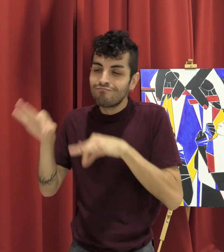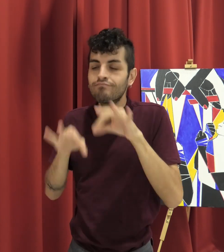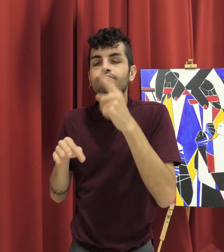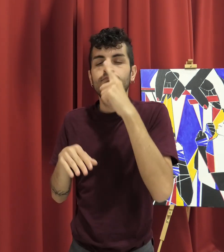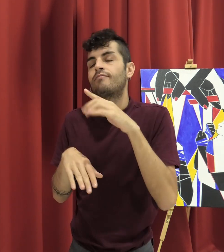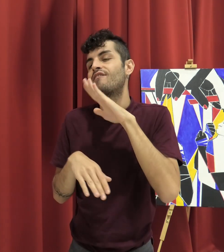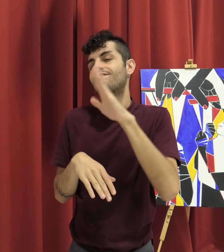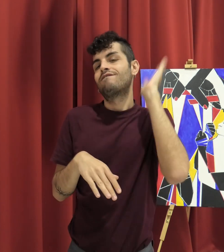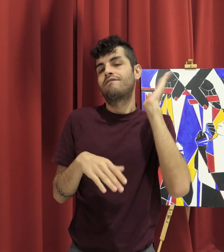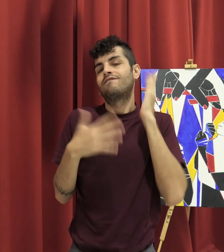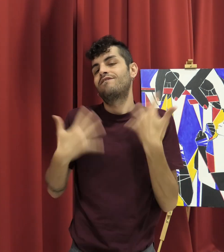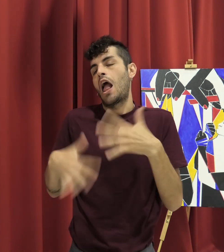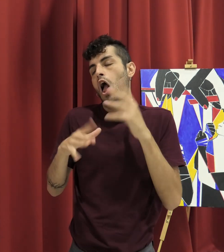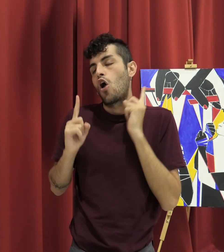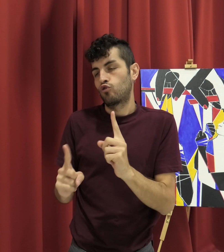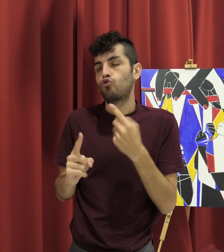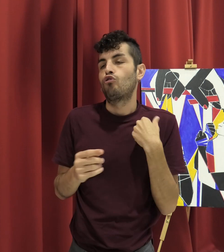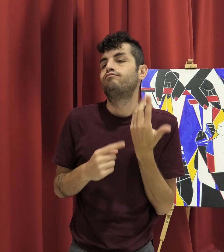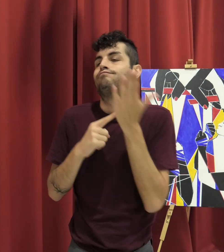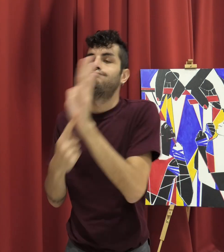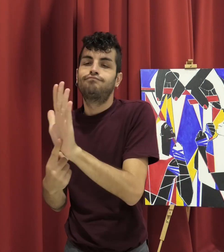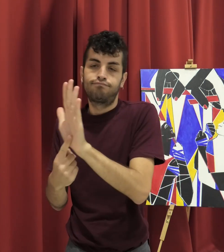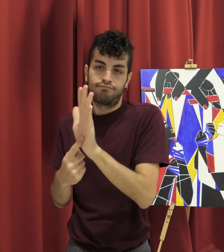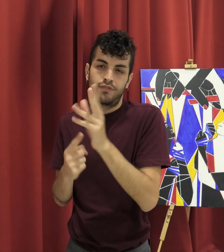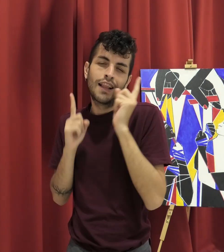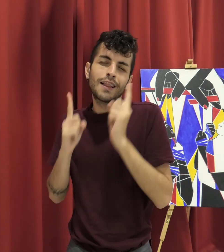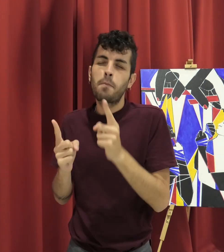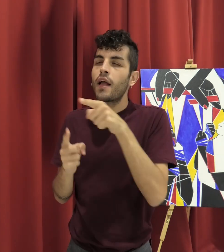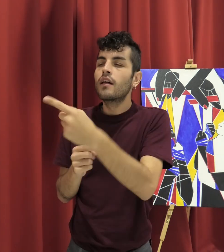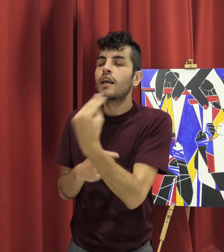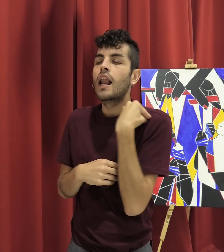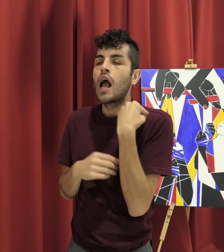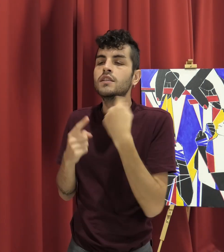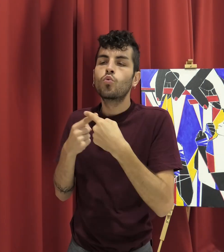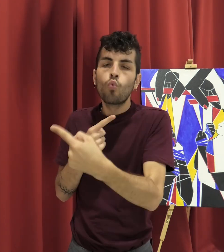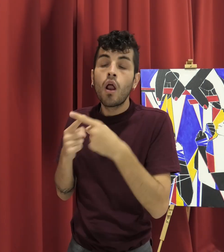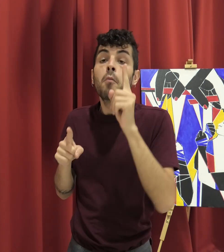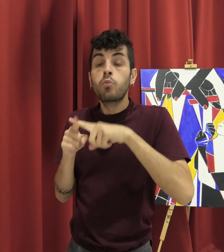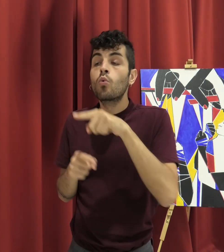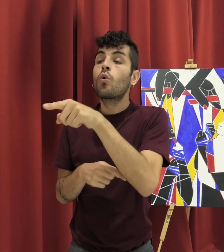I necessarily have to resubmit a previously created performance. This also depends on when I am contacted for the work.